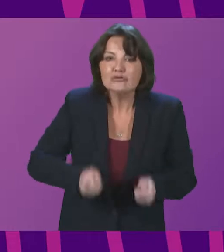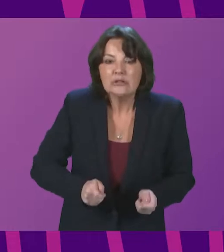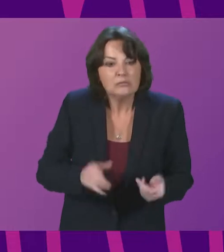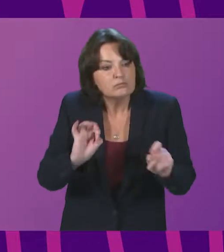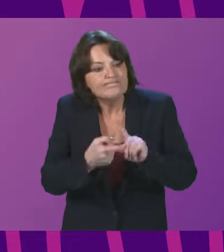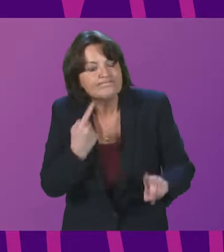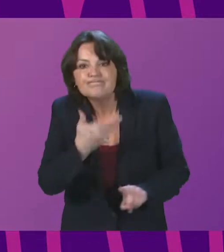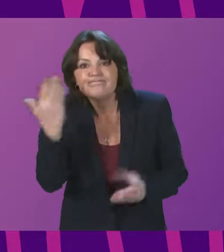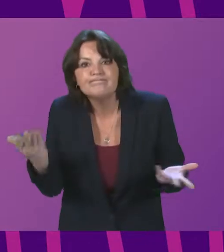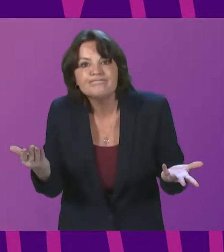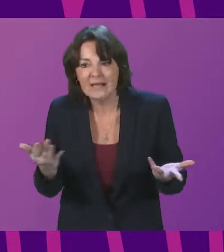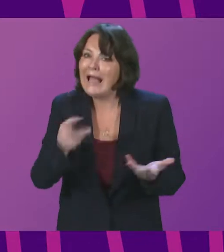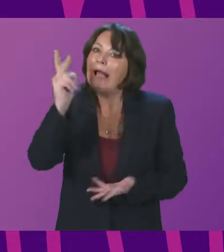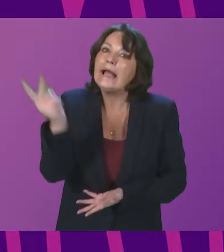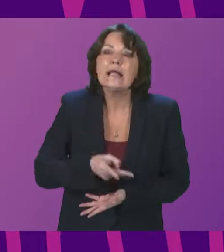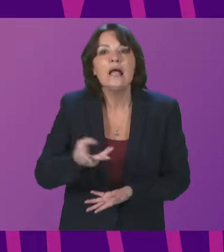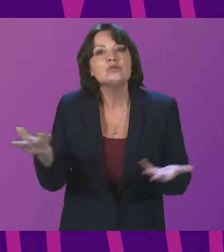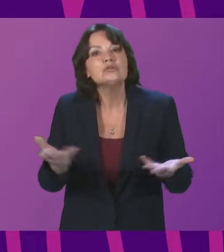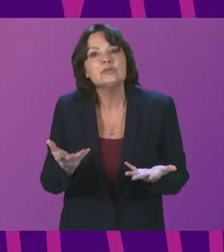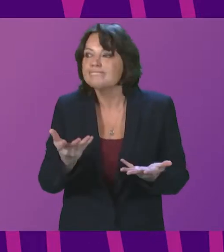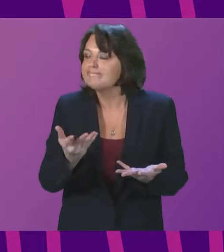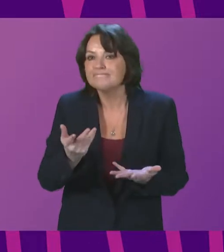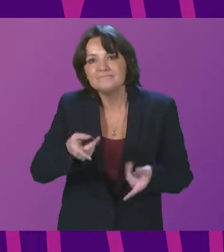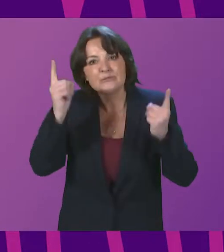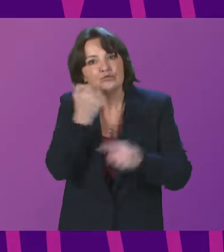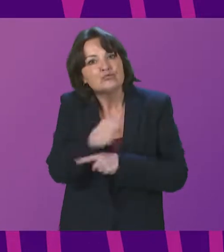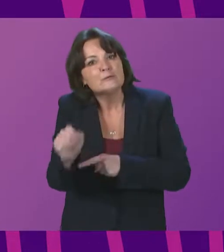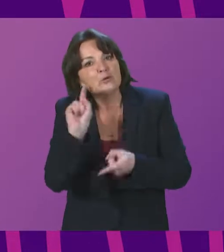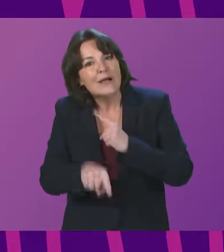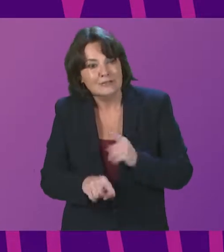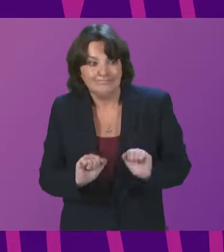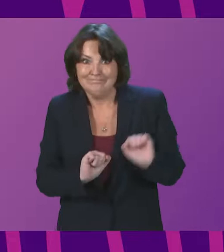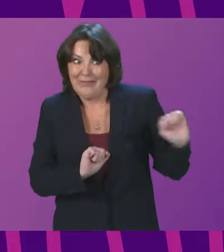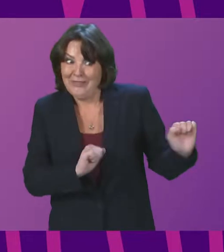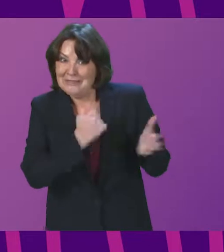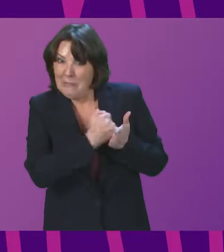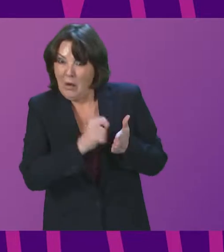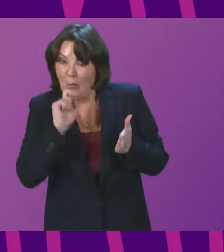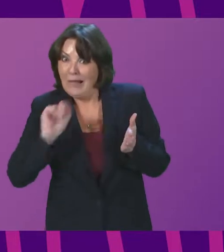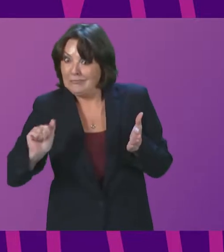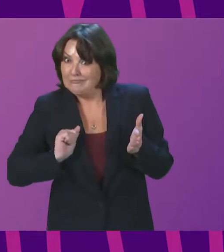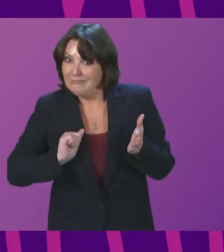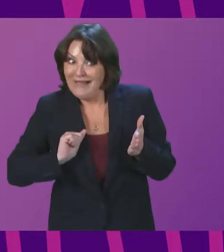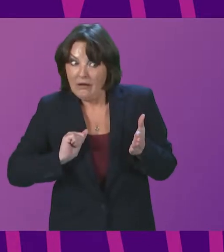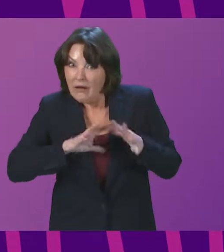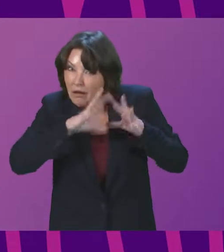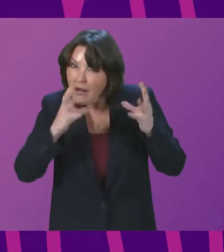The First Minister has refused to give an answer again today. The Scottish National Investment Bank will eventually be in charge of £2 billion of